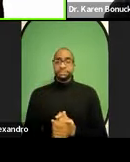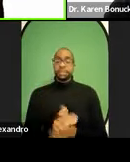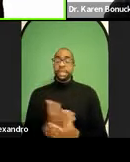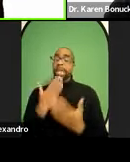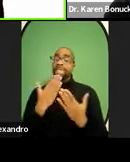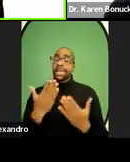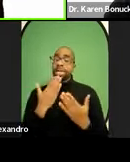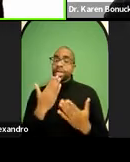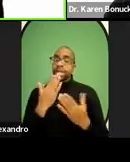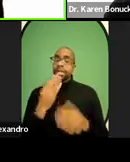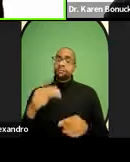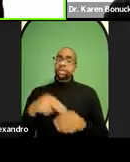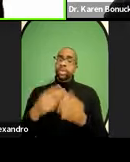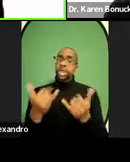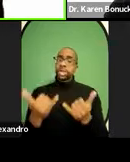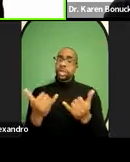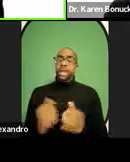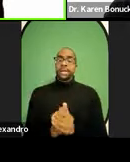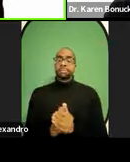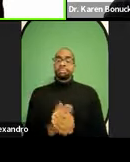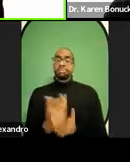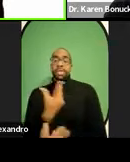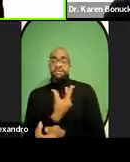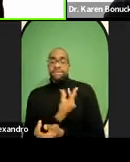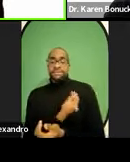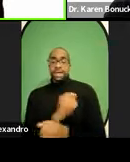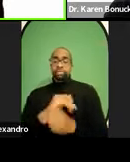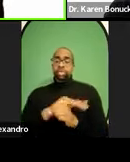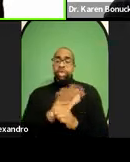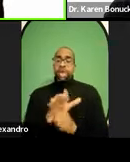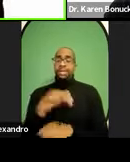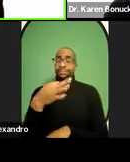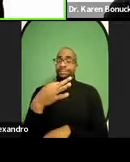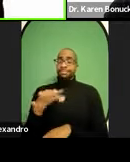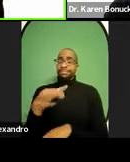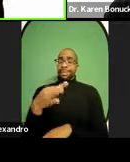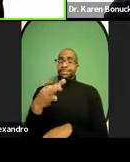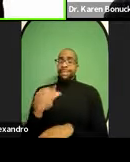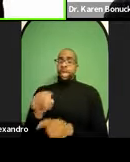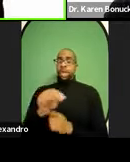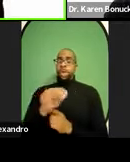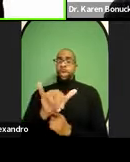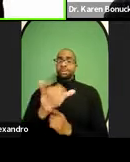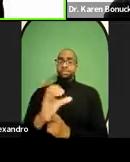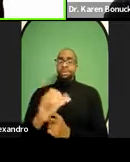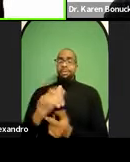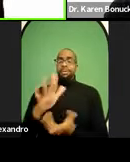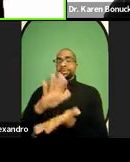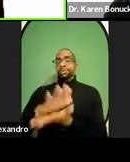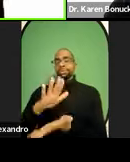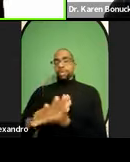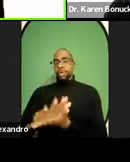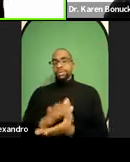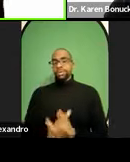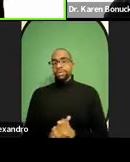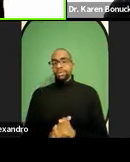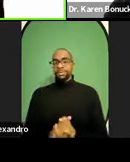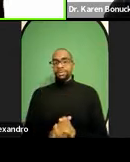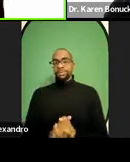you so much for joining us. tonight For tonight's special webinar, the vaccine and Kofi 19 the vaccine and Kofi 19 in New York City Schools.